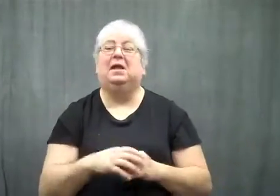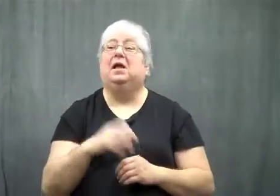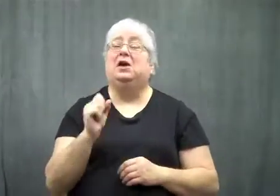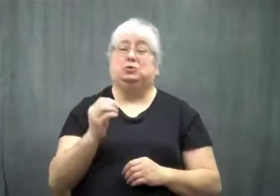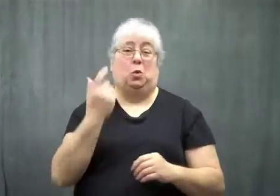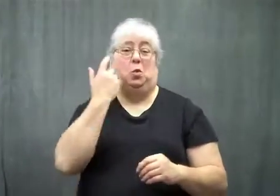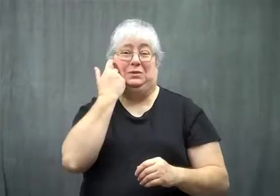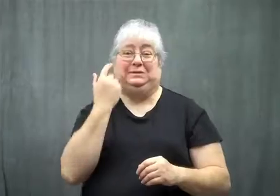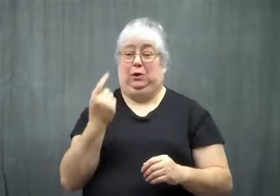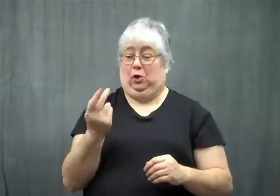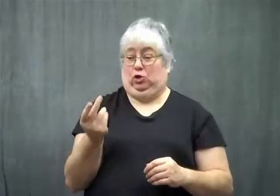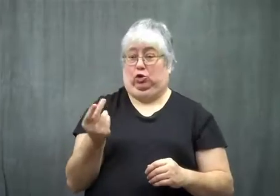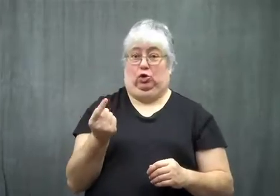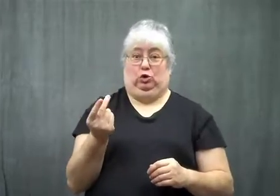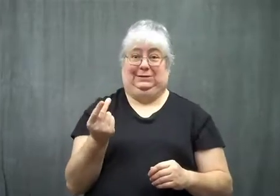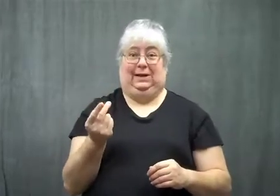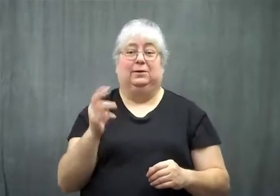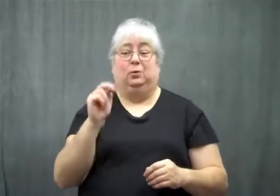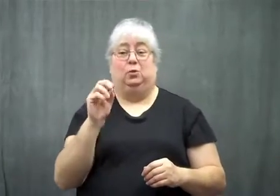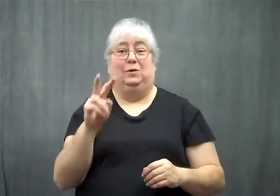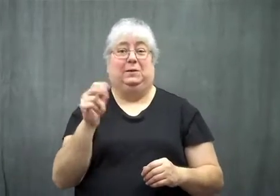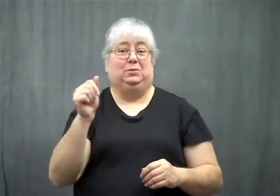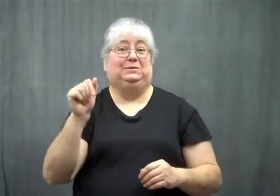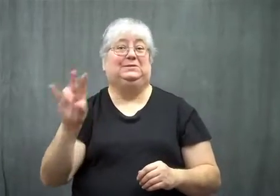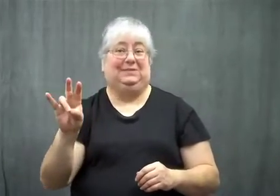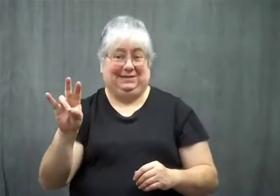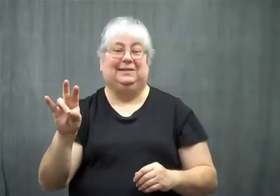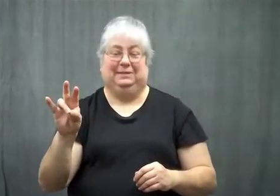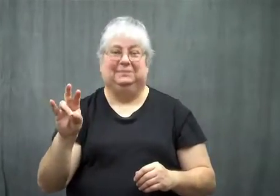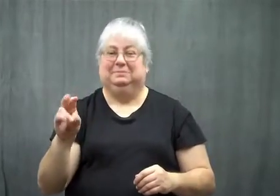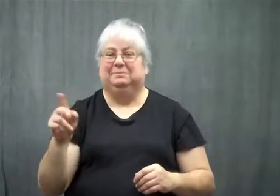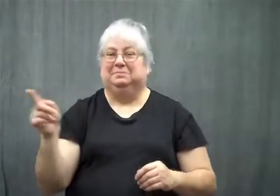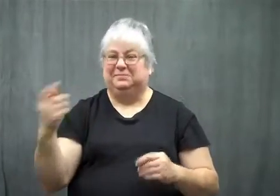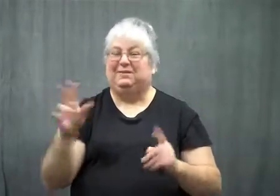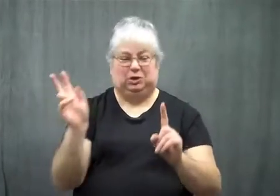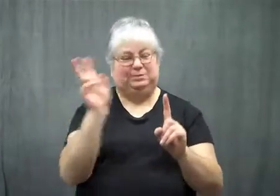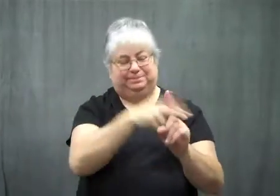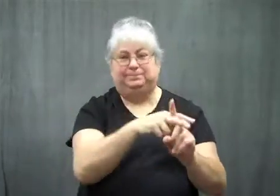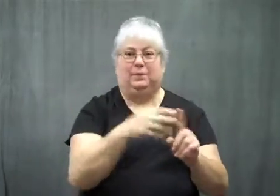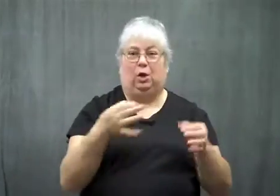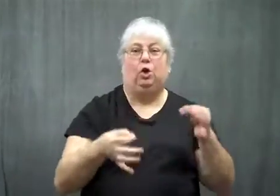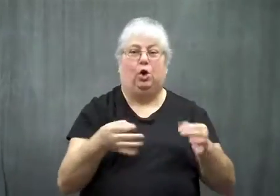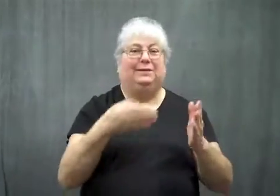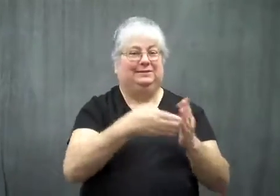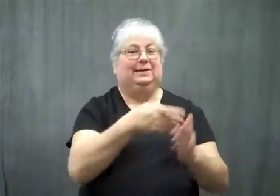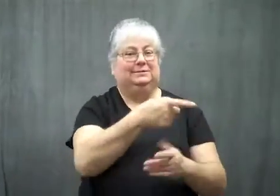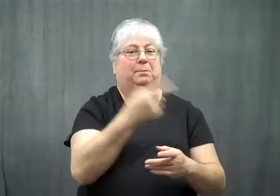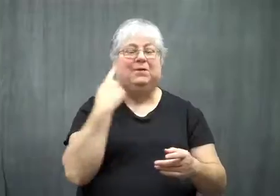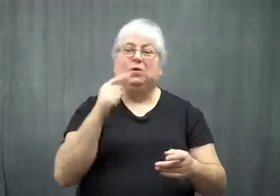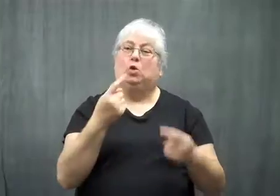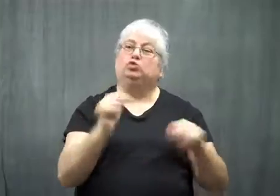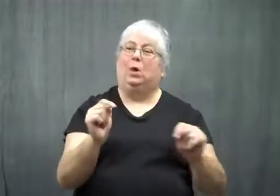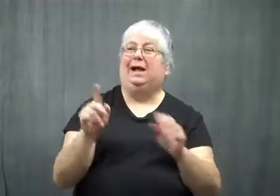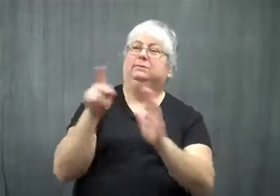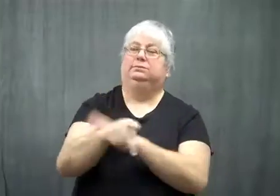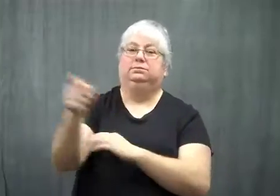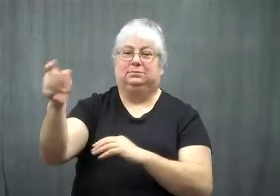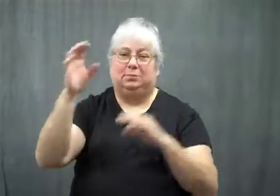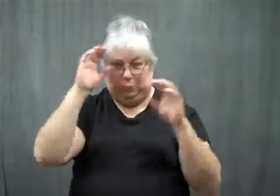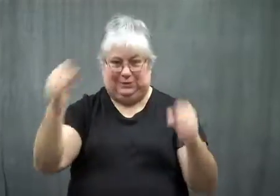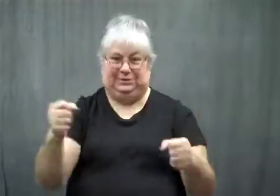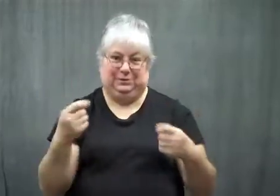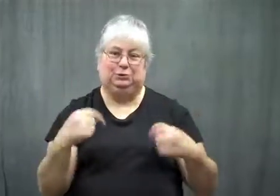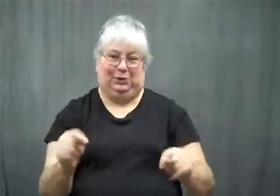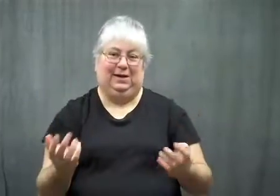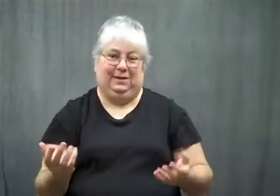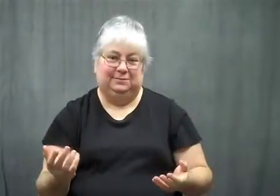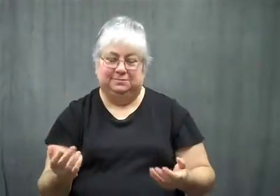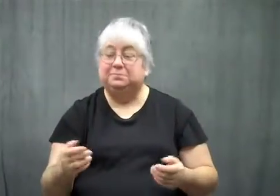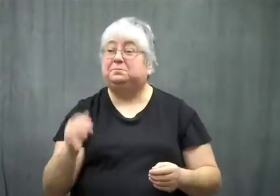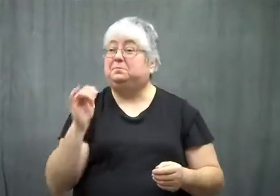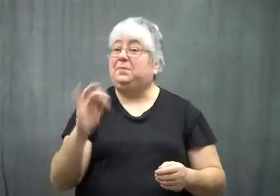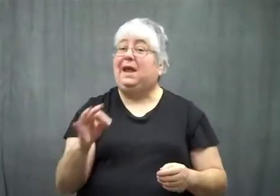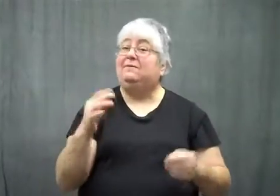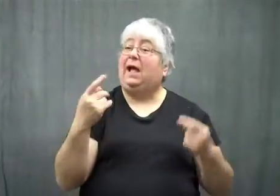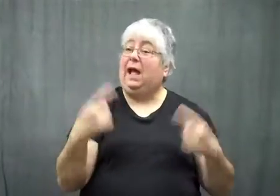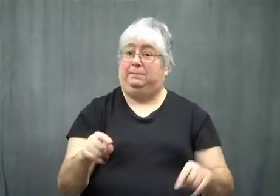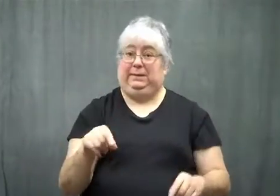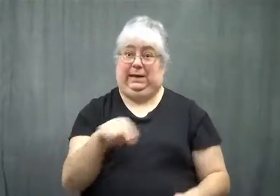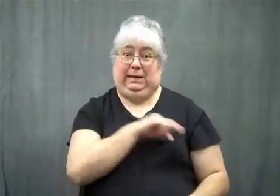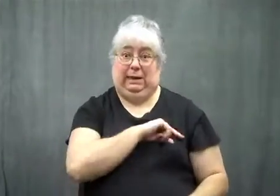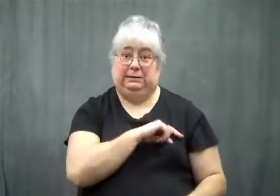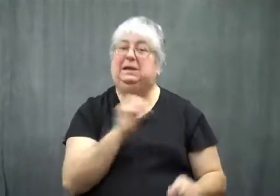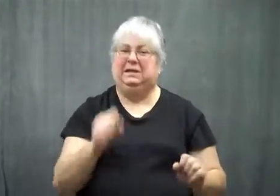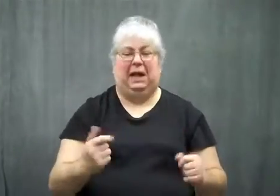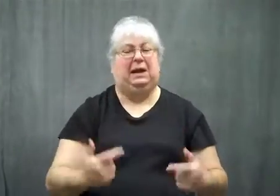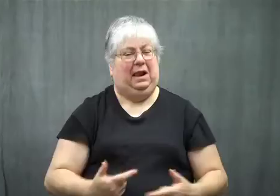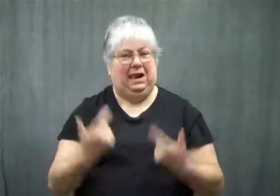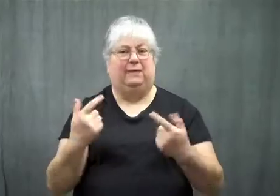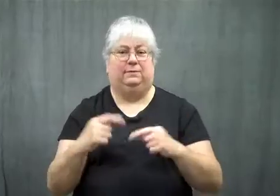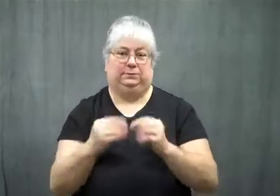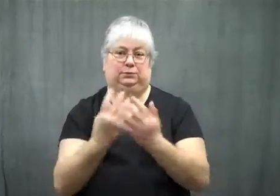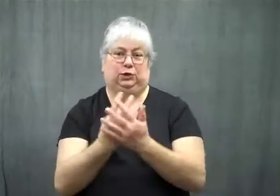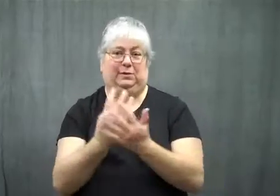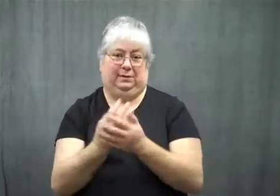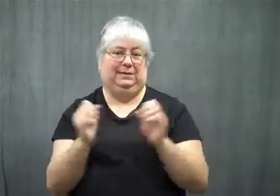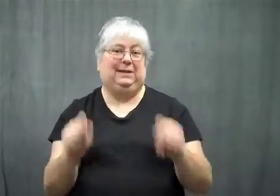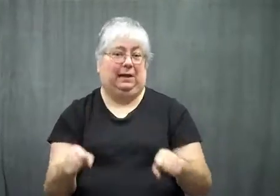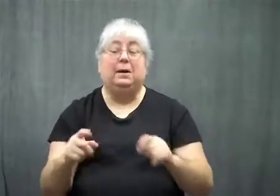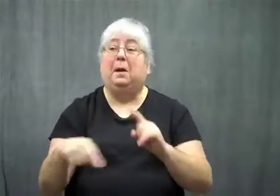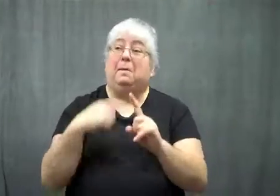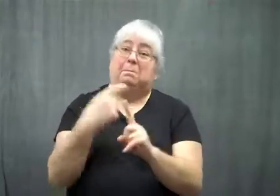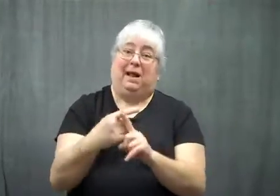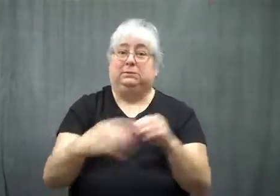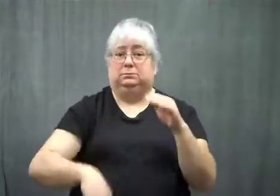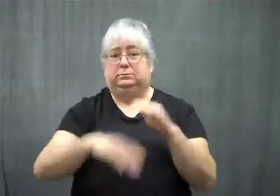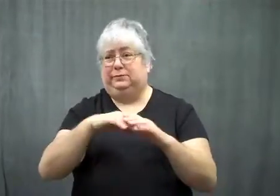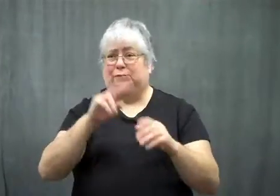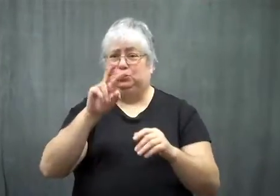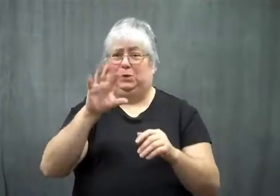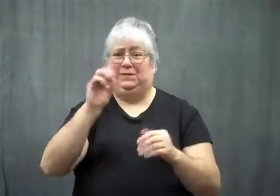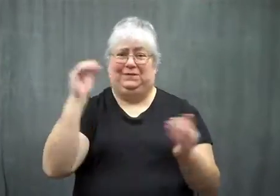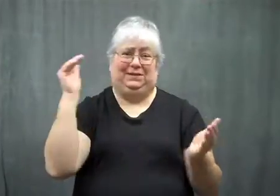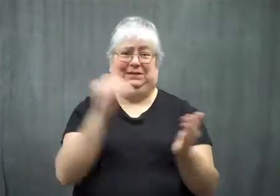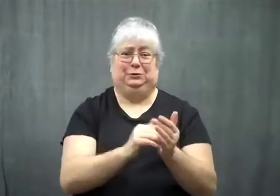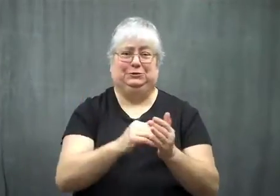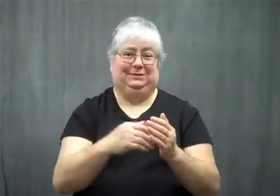Thursday, November 17, he was charged with attempting to assassinate the President.